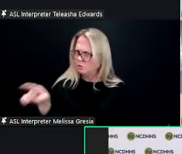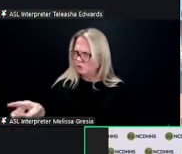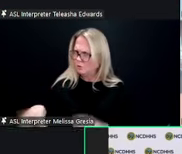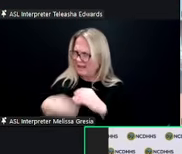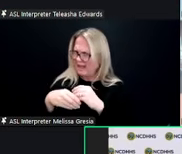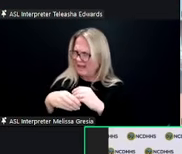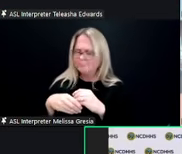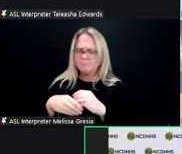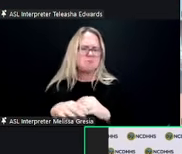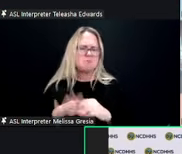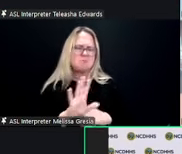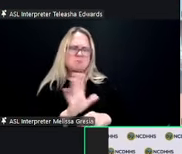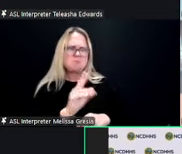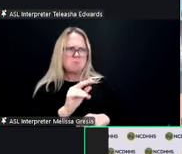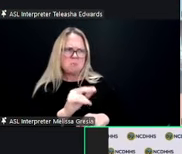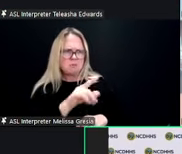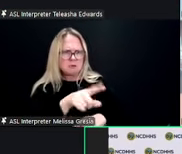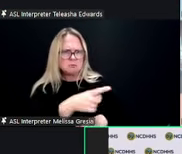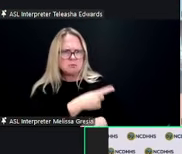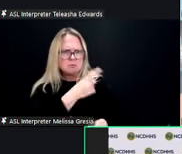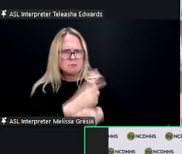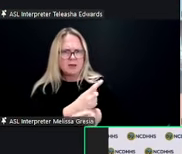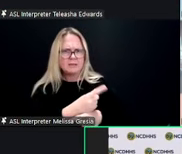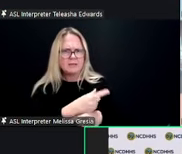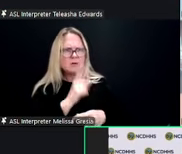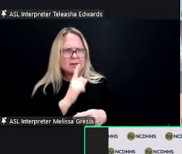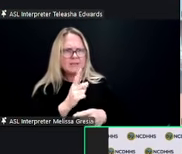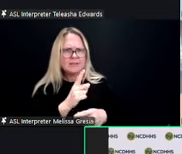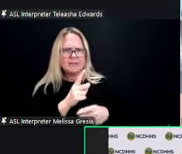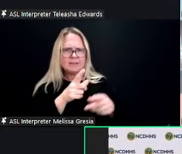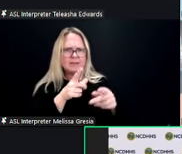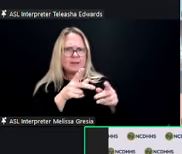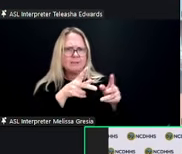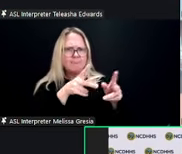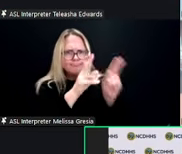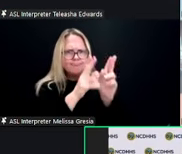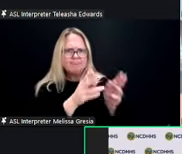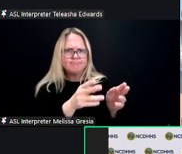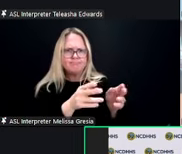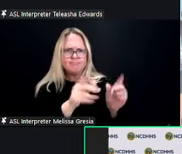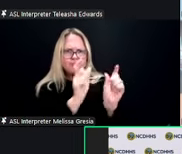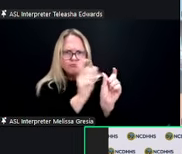I think that's right. I think uh yeah, there's a a bit of a snippet in our application to CMS that